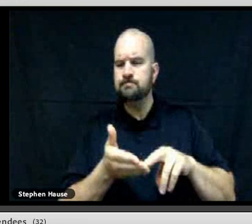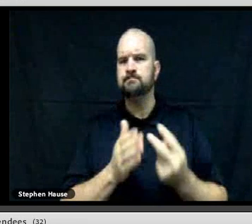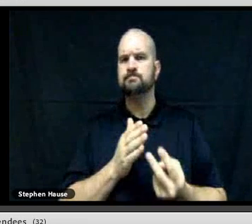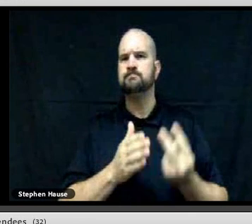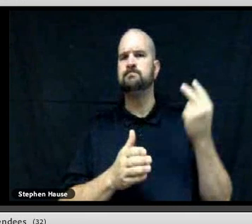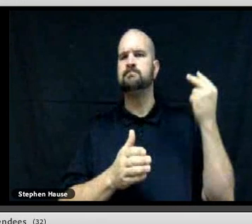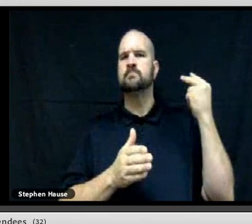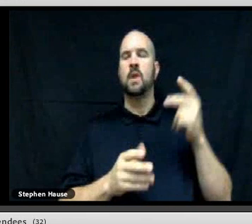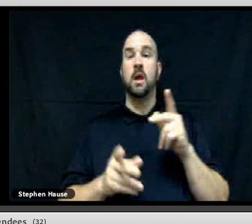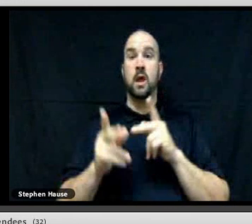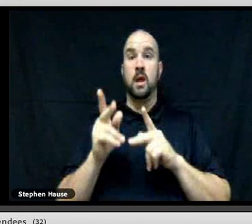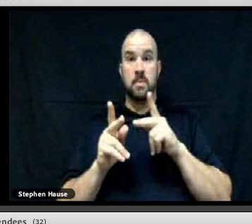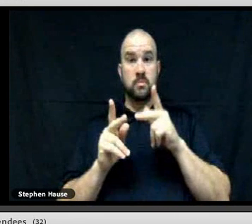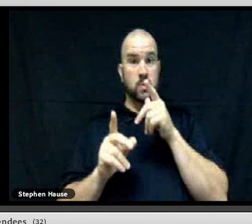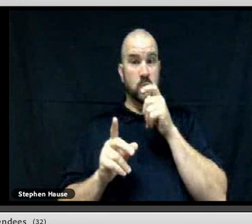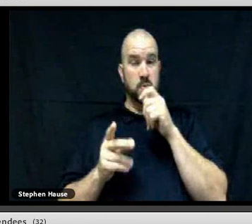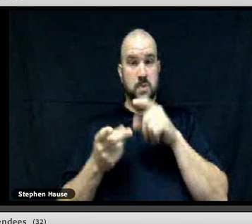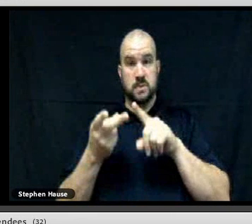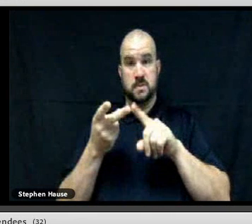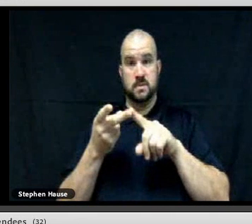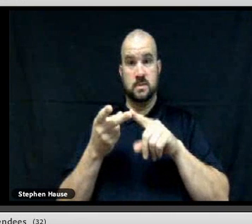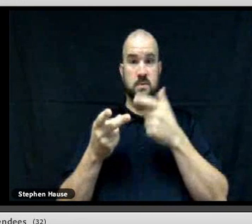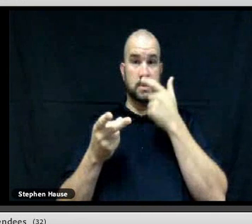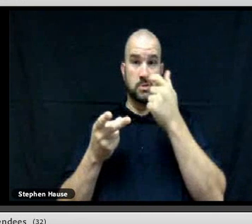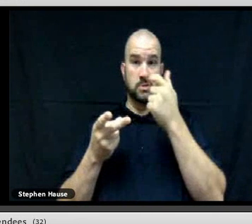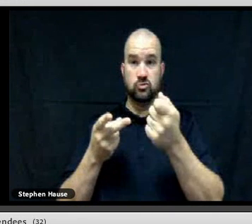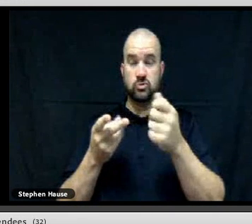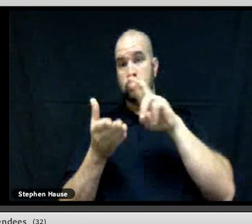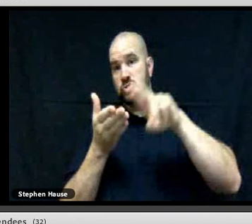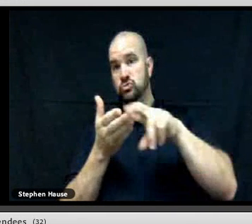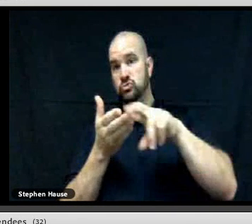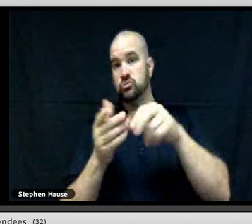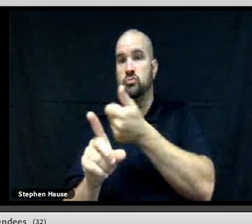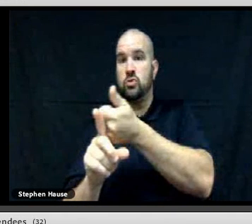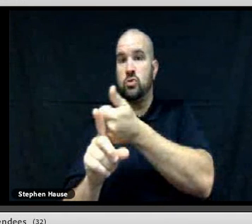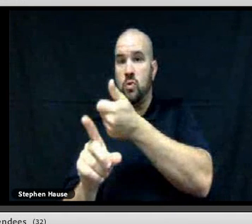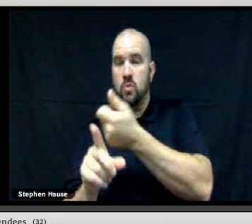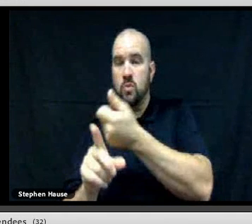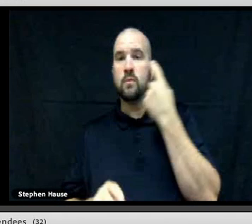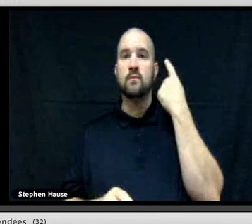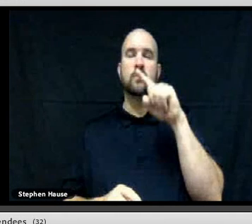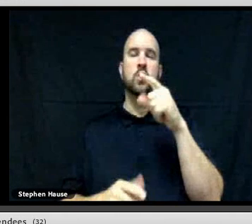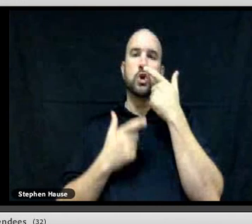in just continuing to do research on their own, uh, for, um, their own interests.